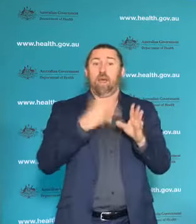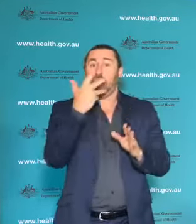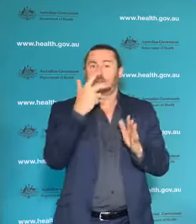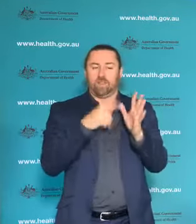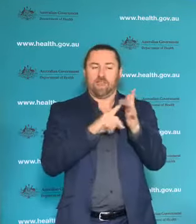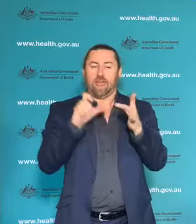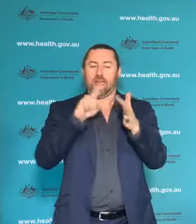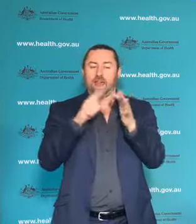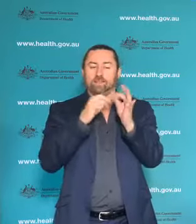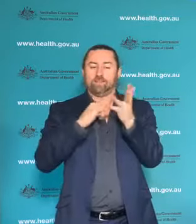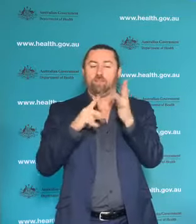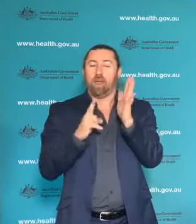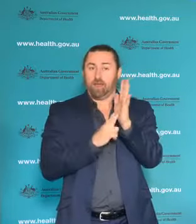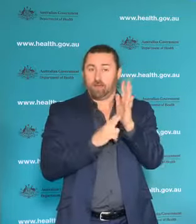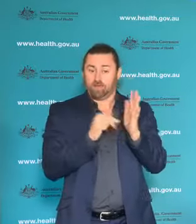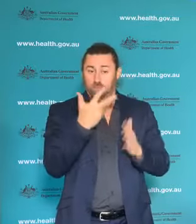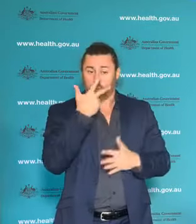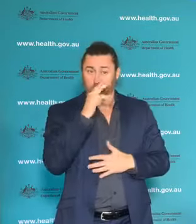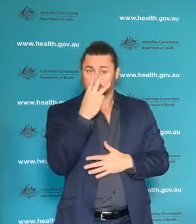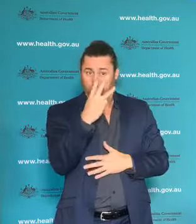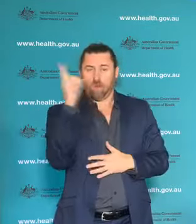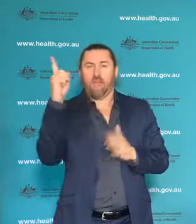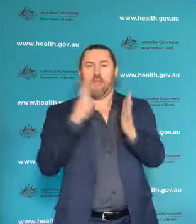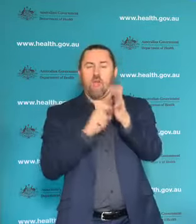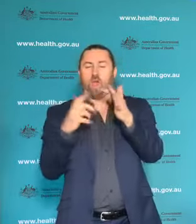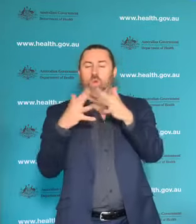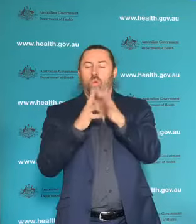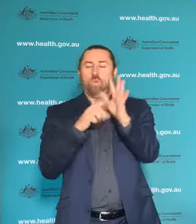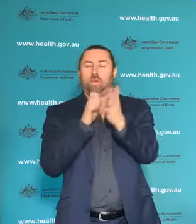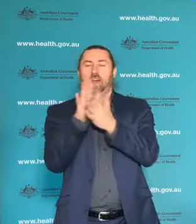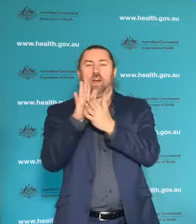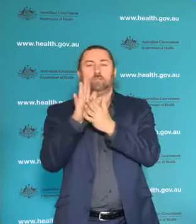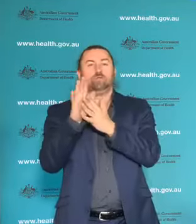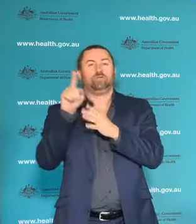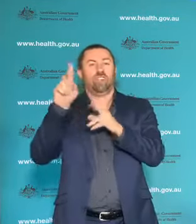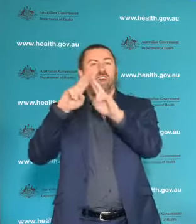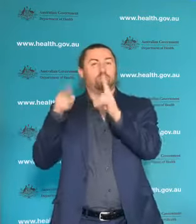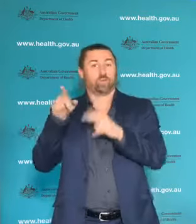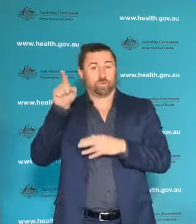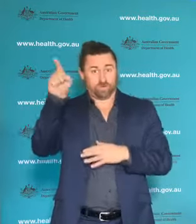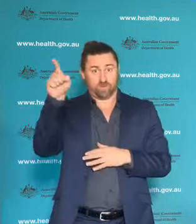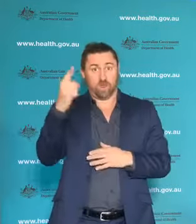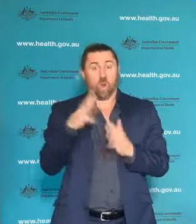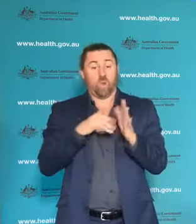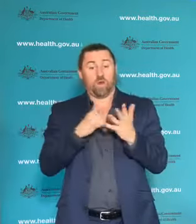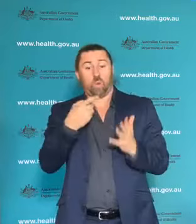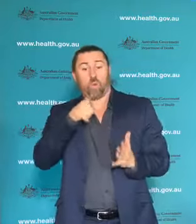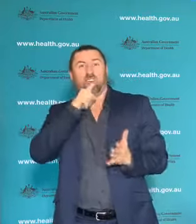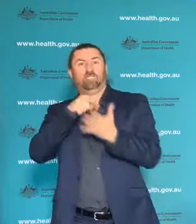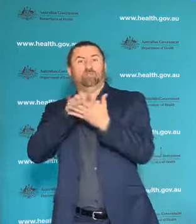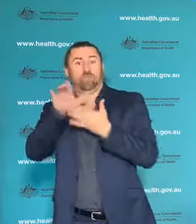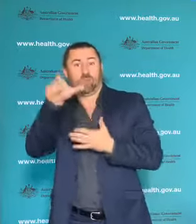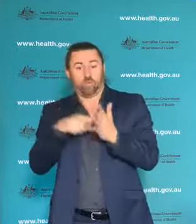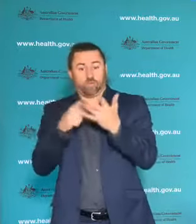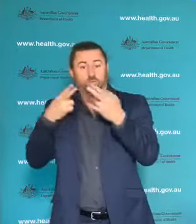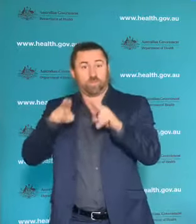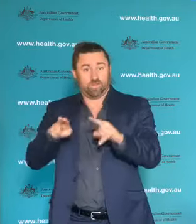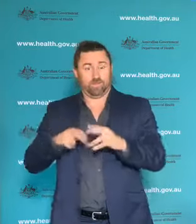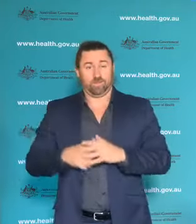aged 93 and a resident at Newmarch House, was the 100th person to die from COVID-19 in Australia.